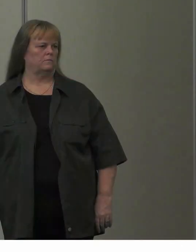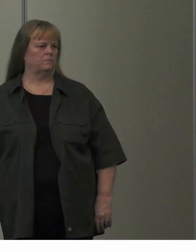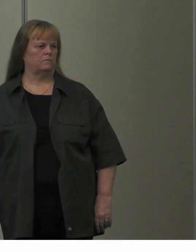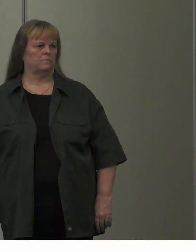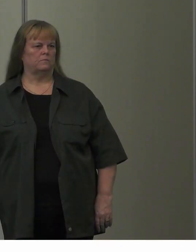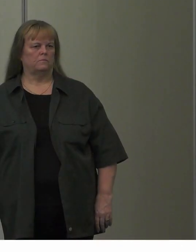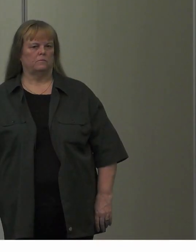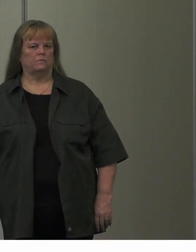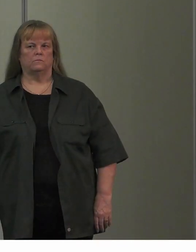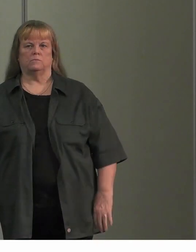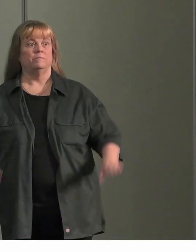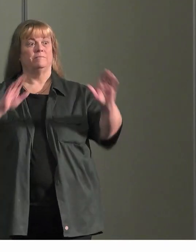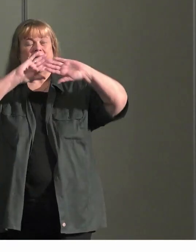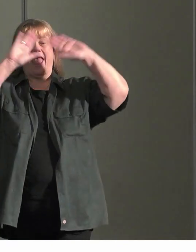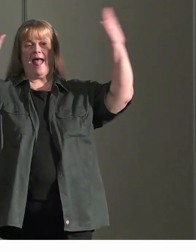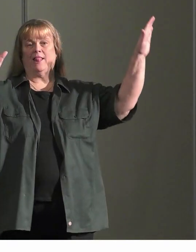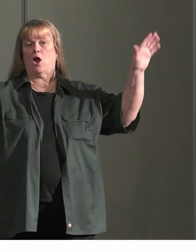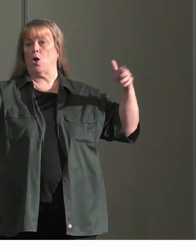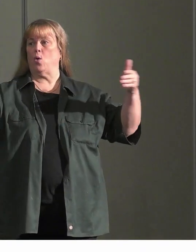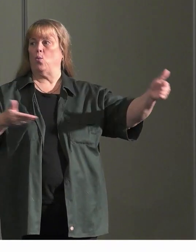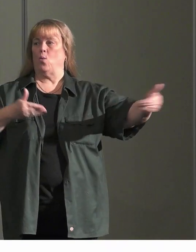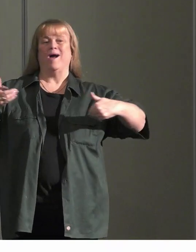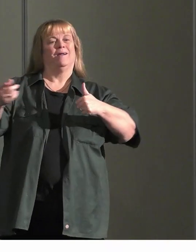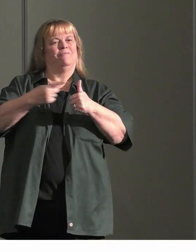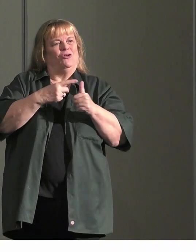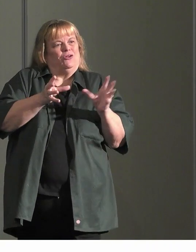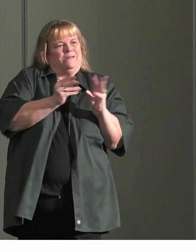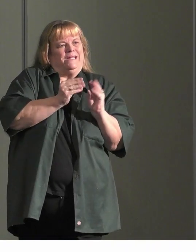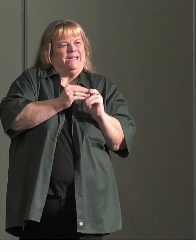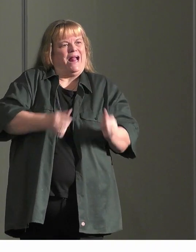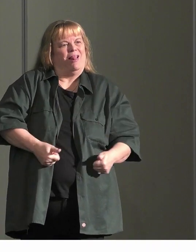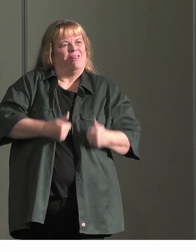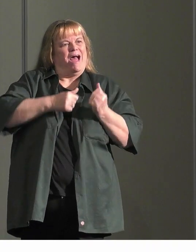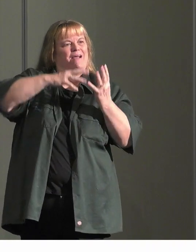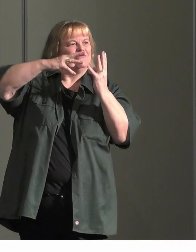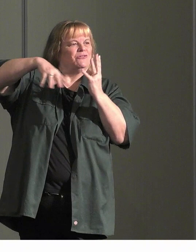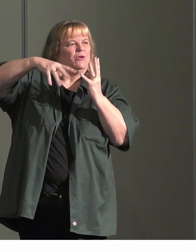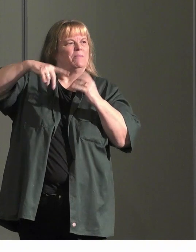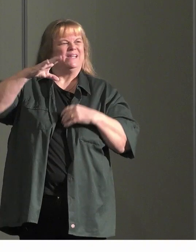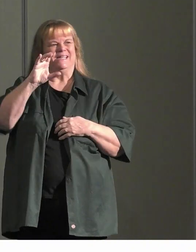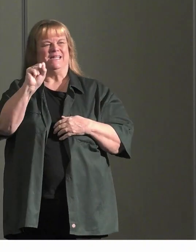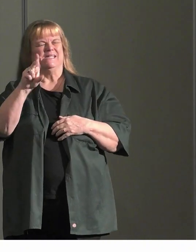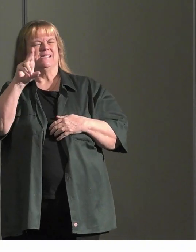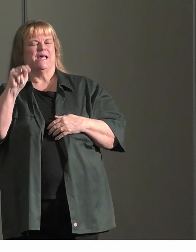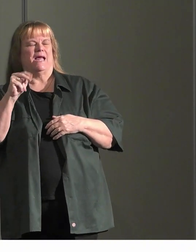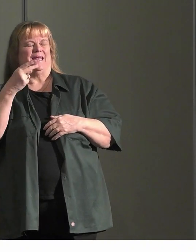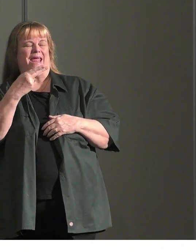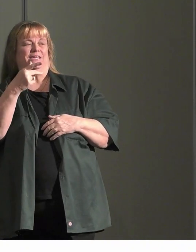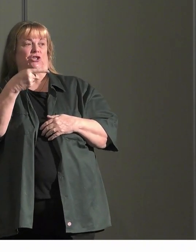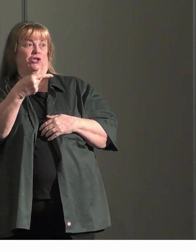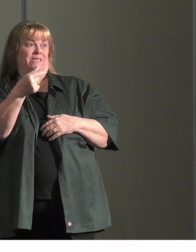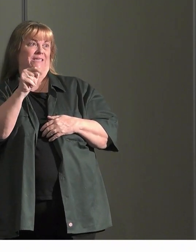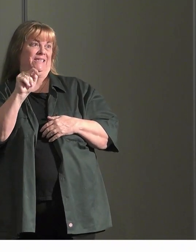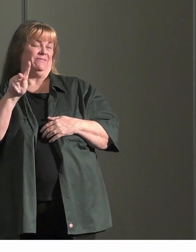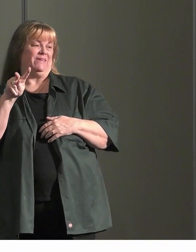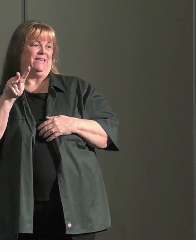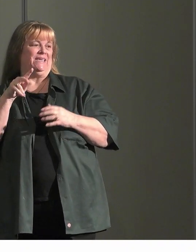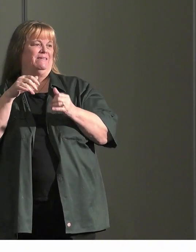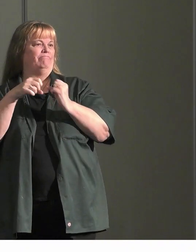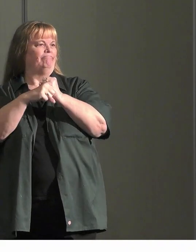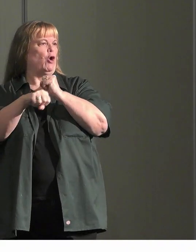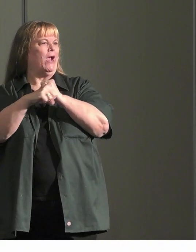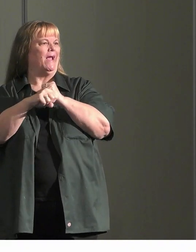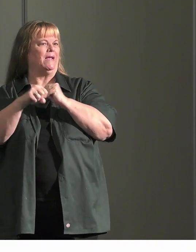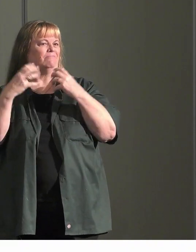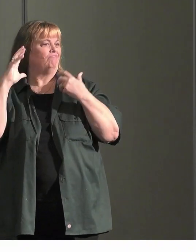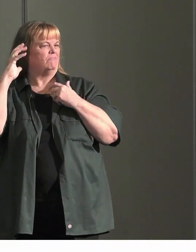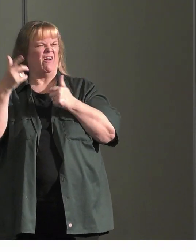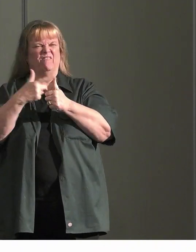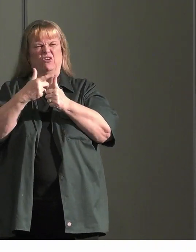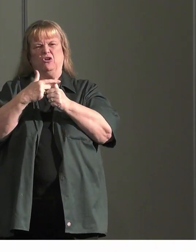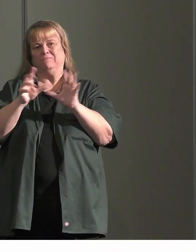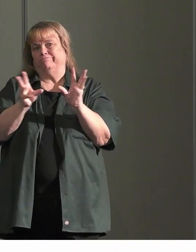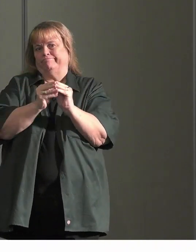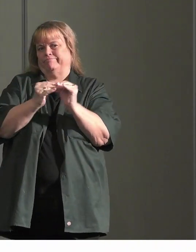Hello and welcome to the live streaming of CSUNATC TV. The first one today is Reaching